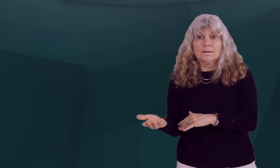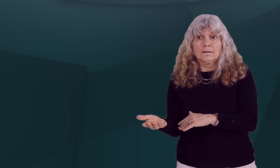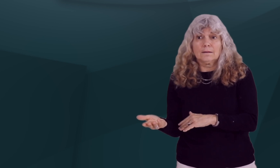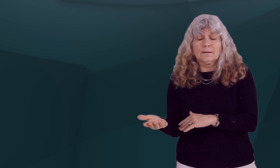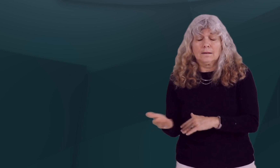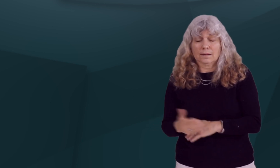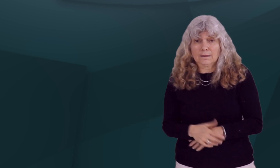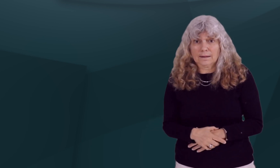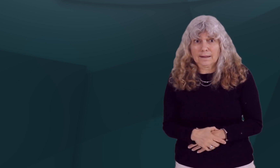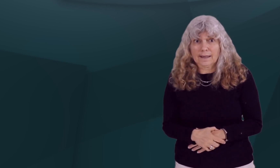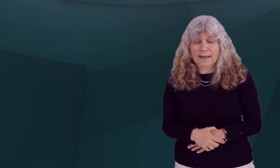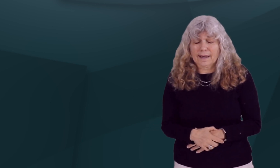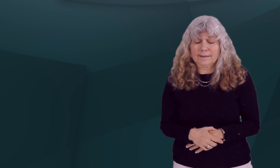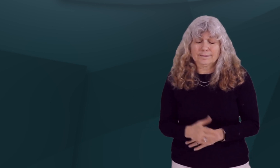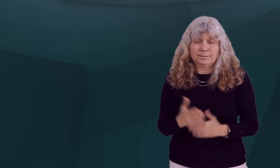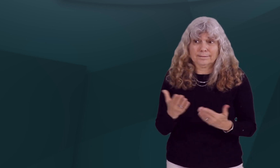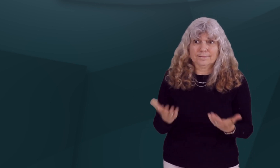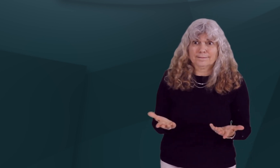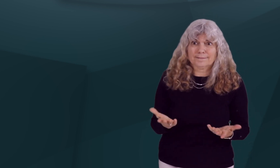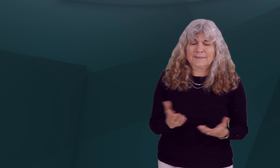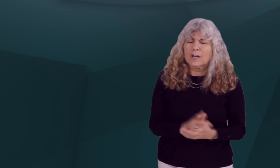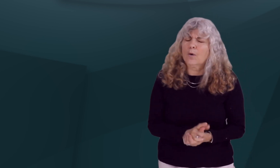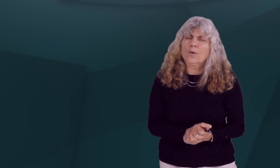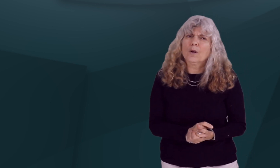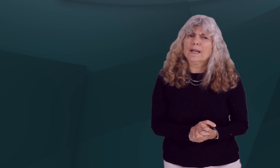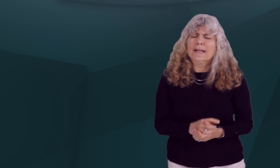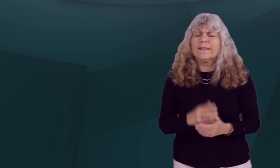I thought I would live to only be a certain age and then I would die.